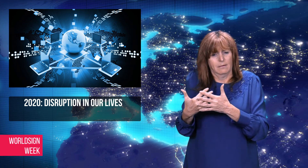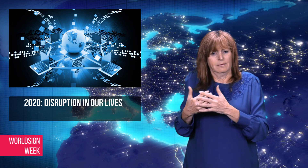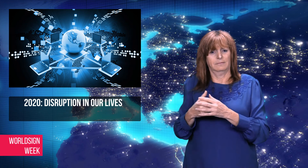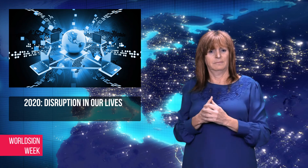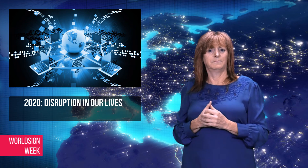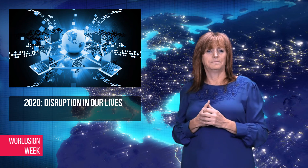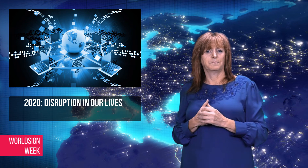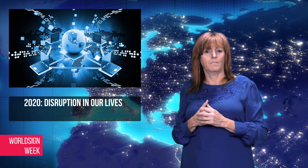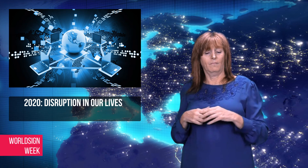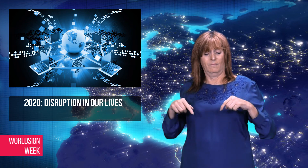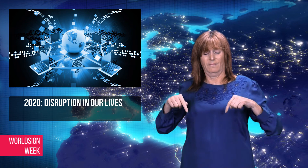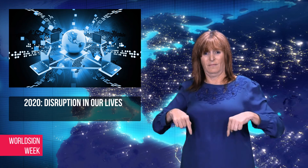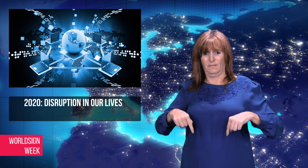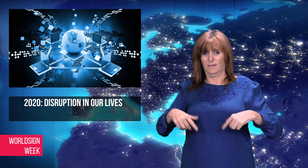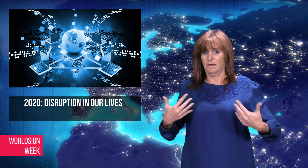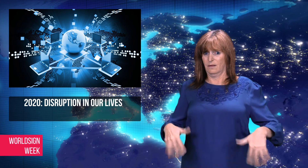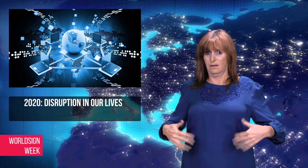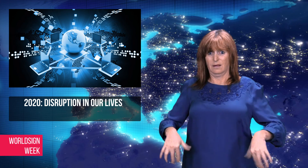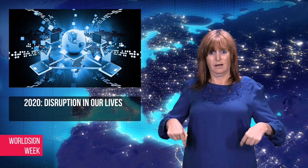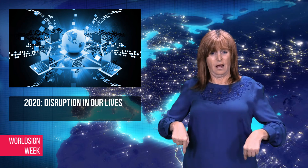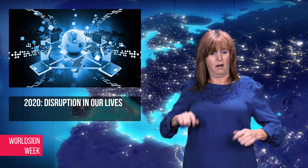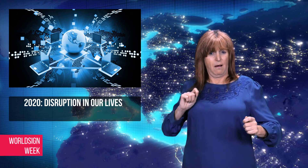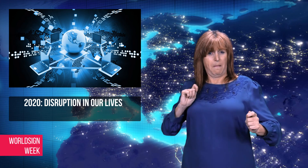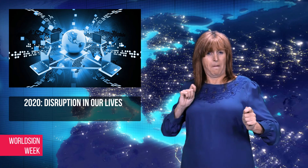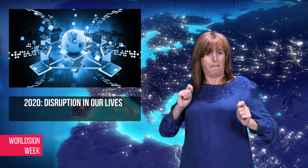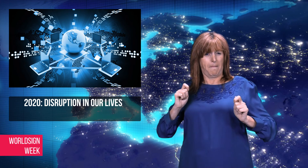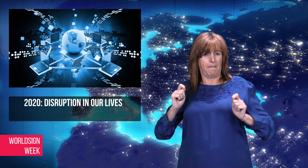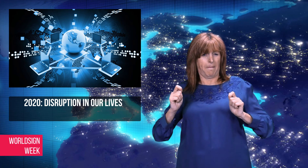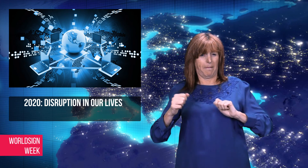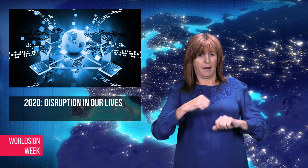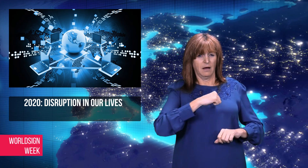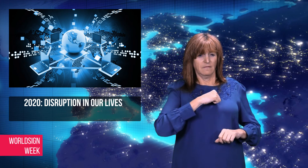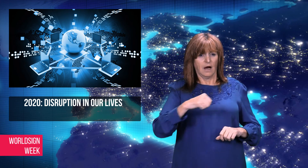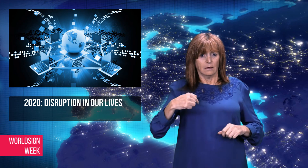combined. Things are changing so fast that we